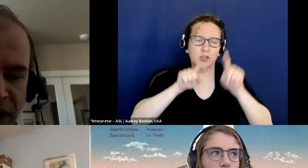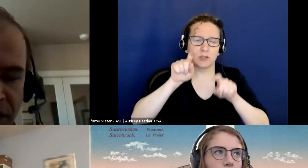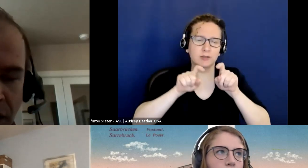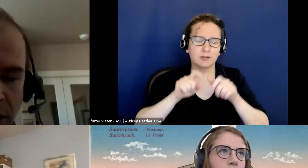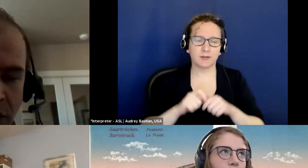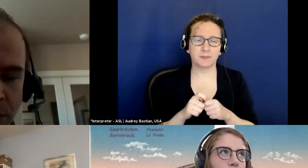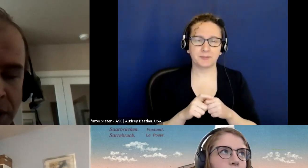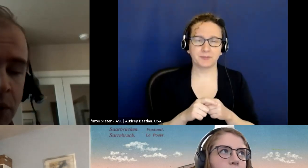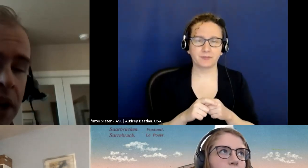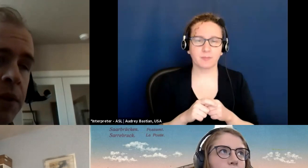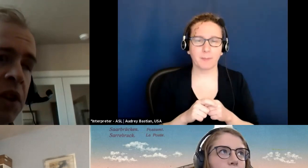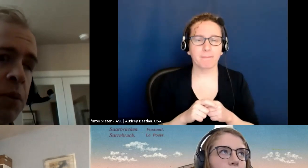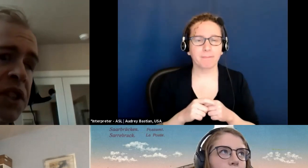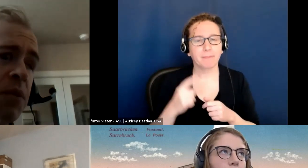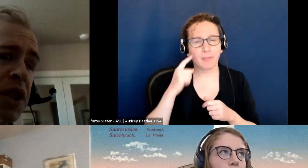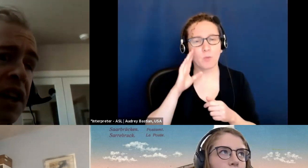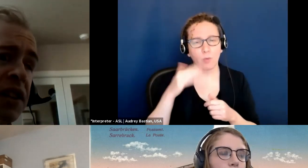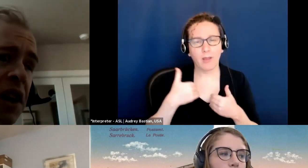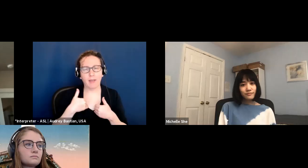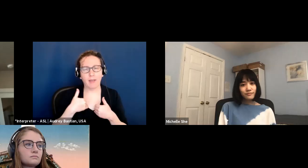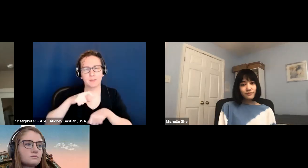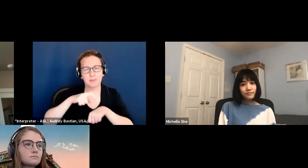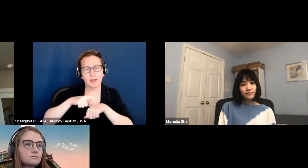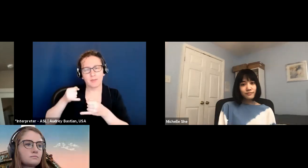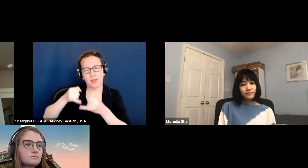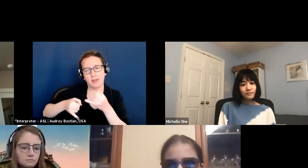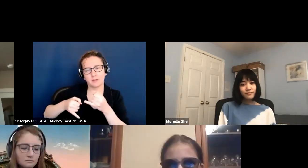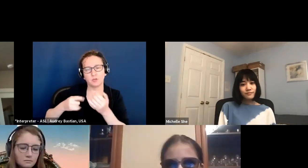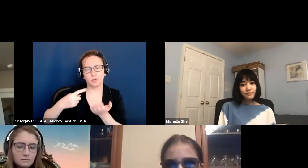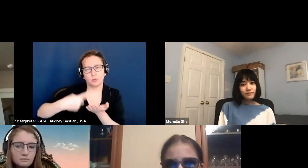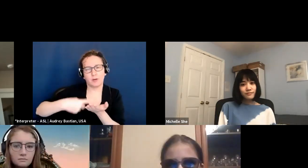And I hope I think we'll have a little bit of time at the end to cover some of your questions.